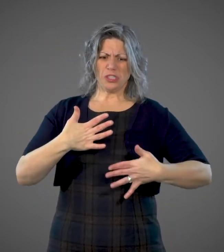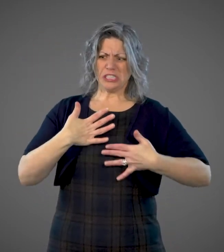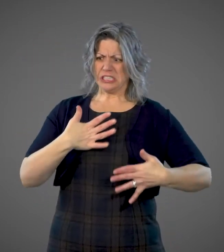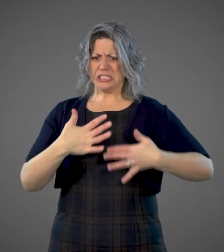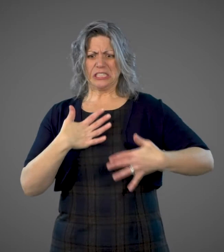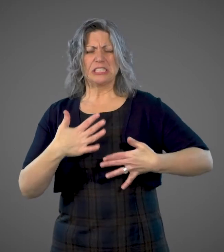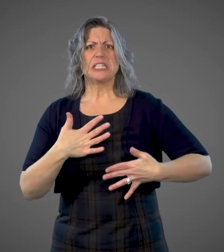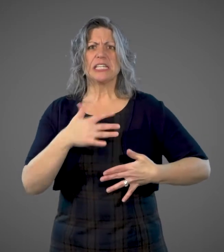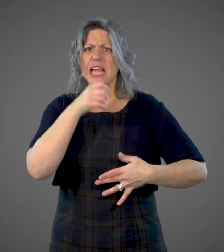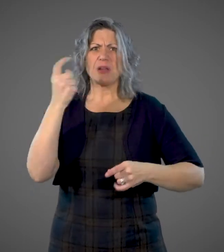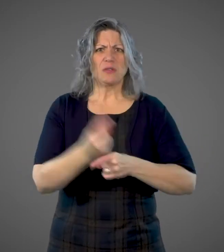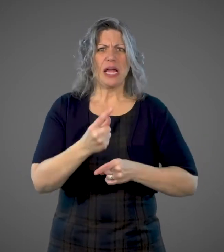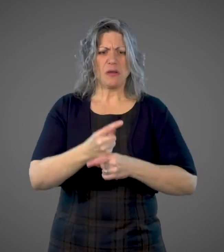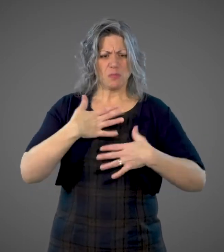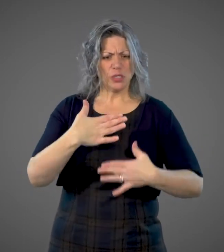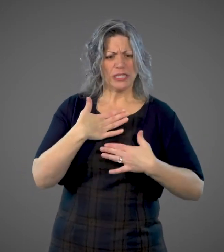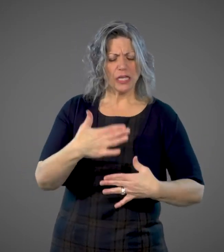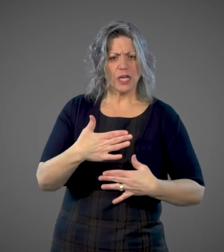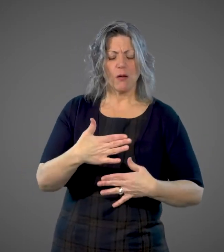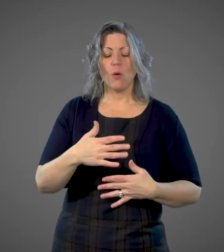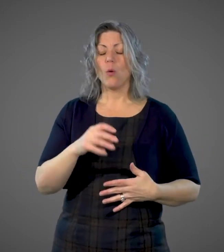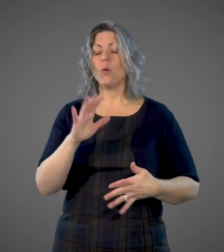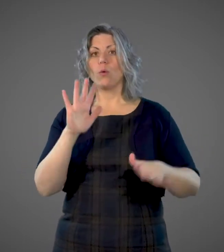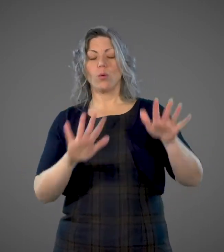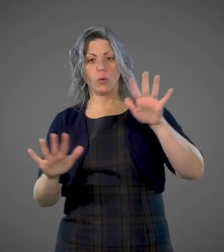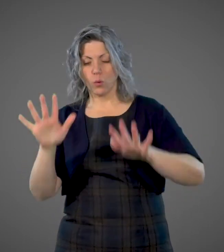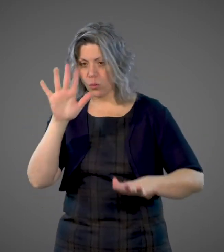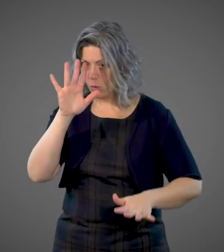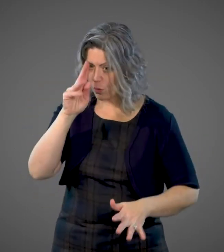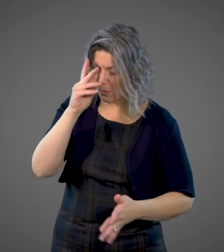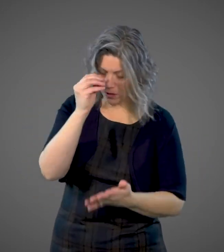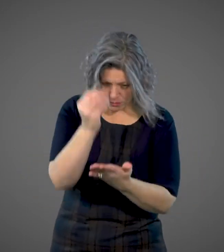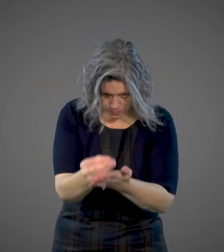If you feel disoriented and pass out.